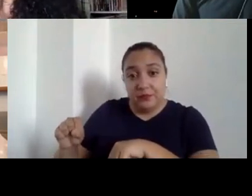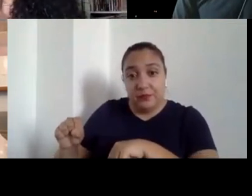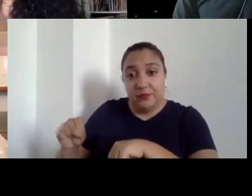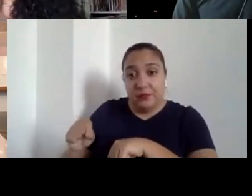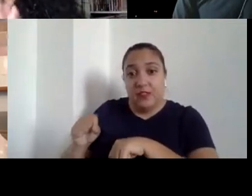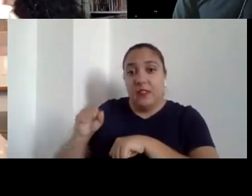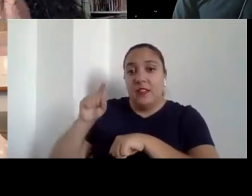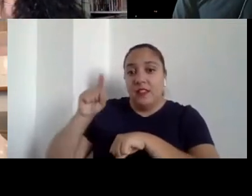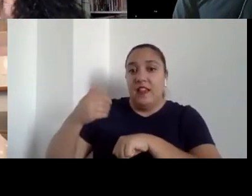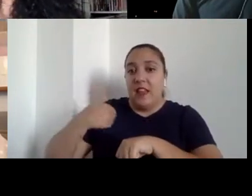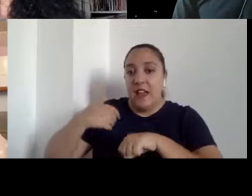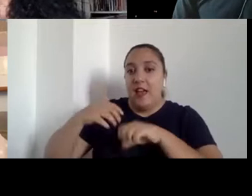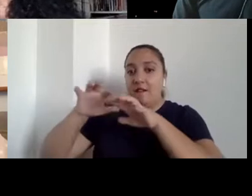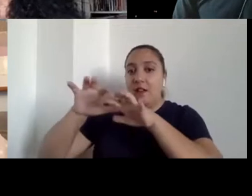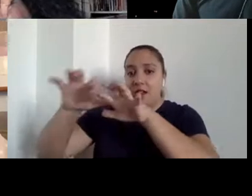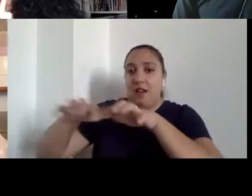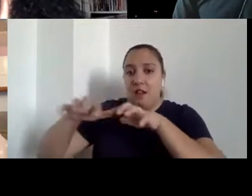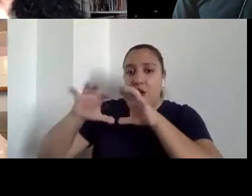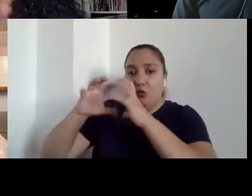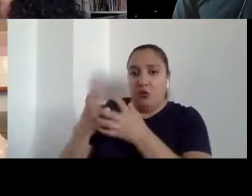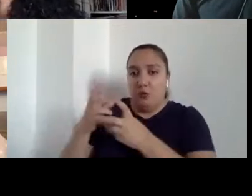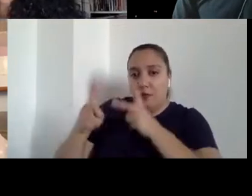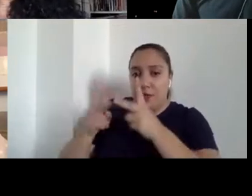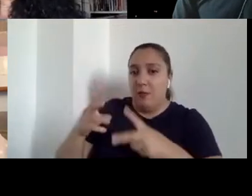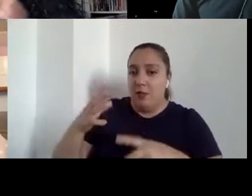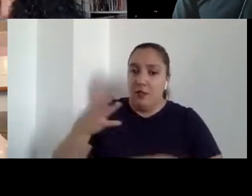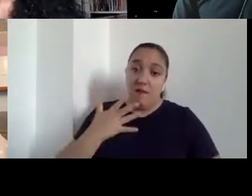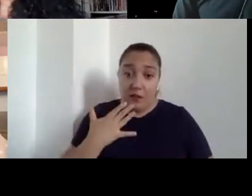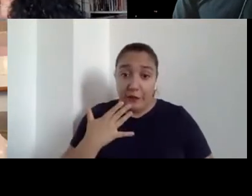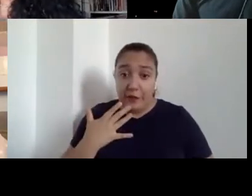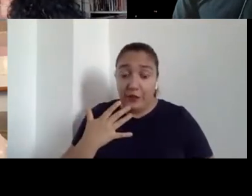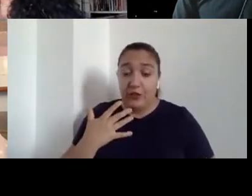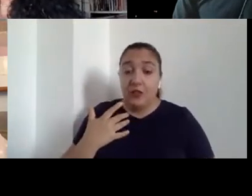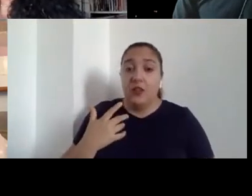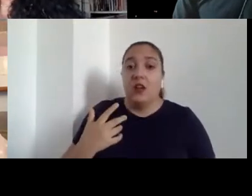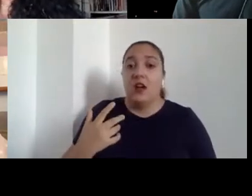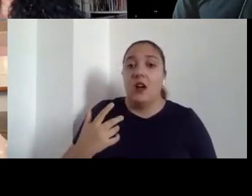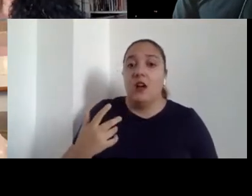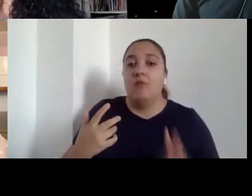it. What I will do is it promise right now, I will send the list to Dance/NYC